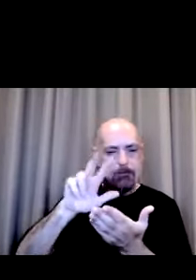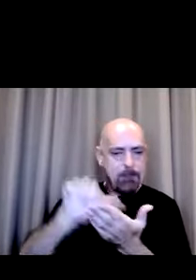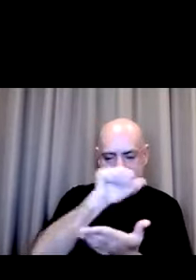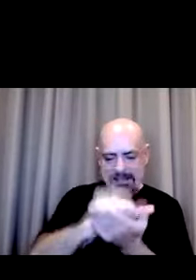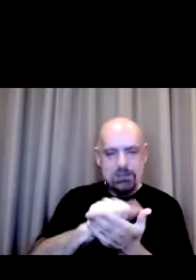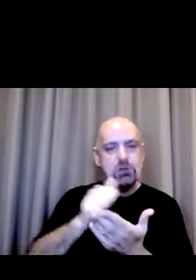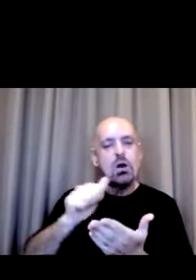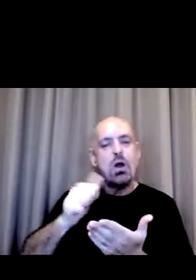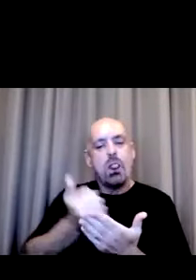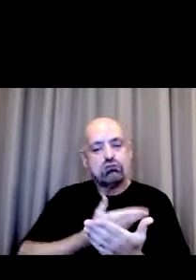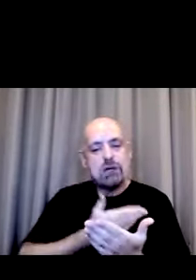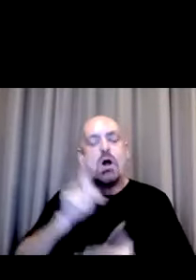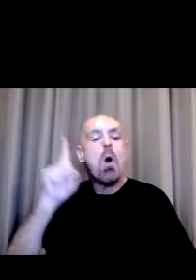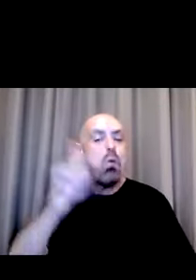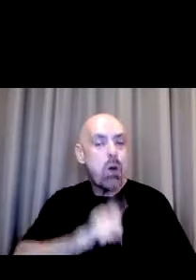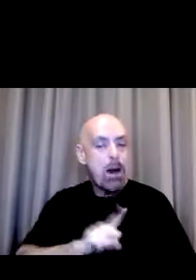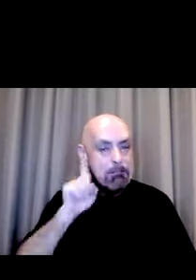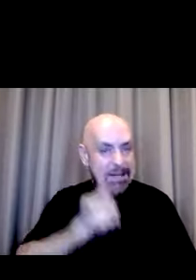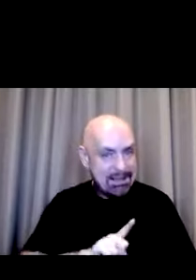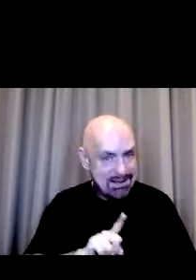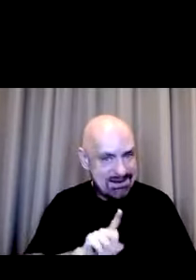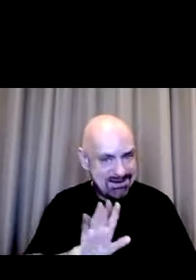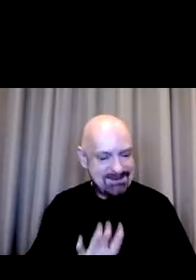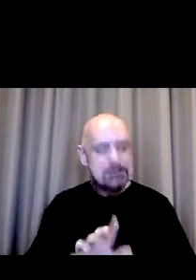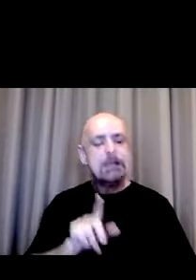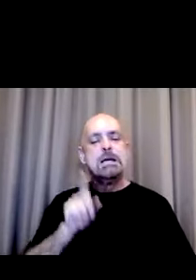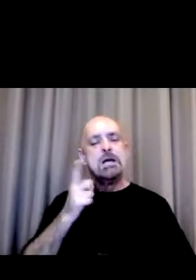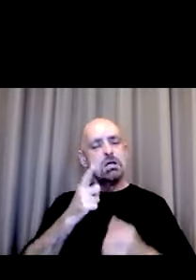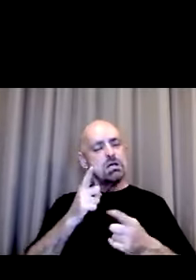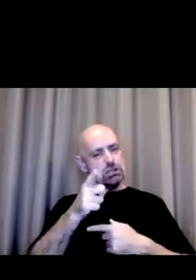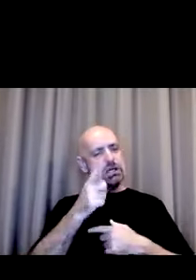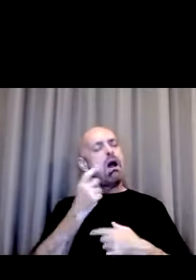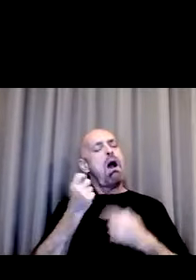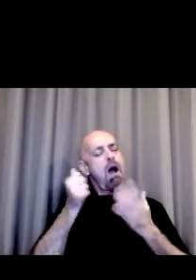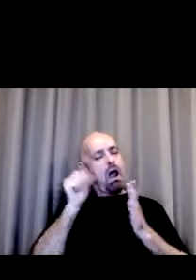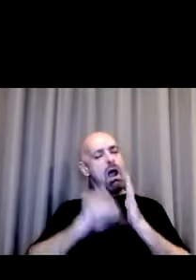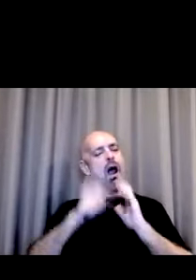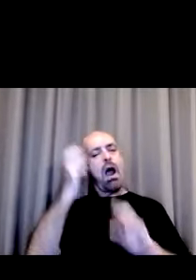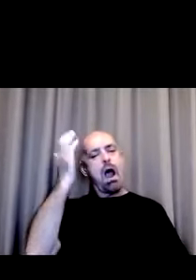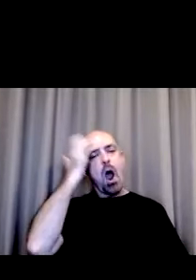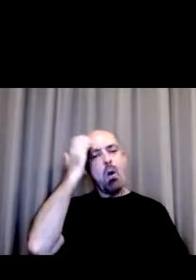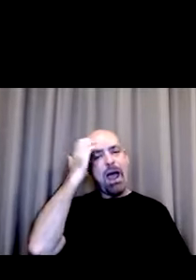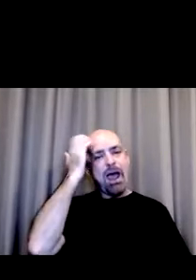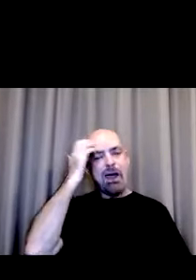language, of the likes of women as well as men and